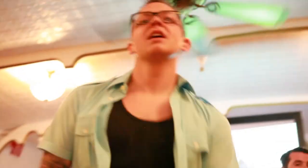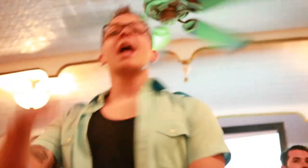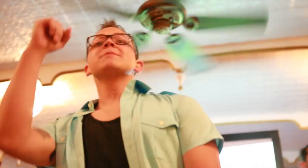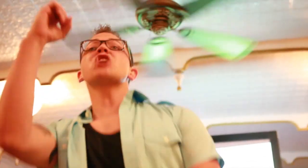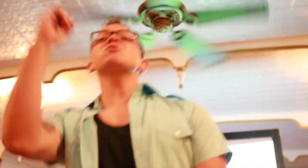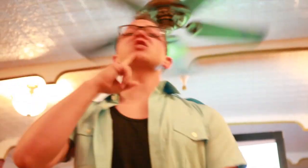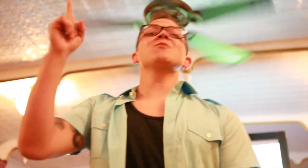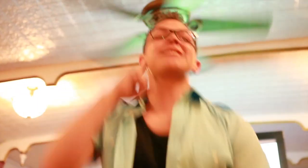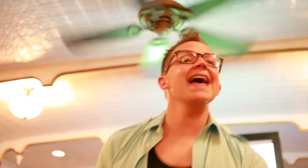I'm so, so DEAF!